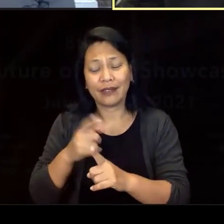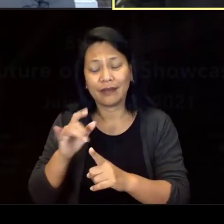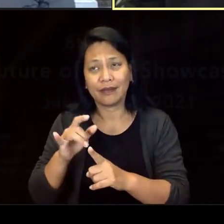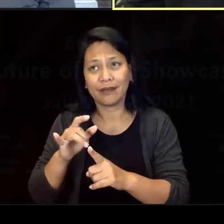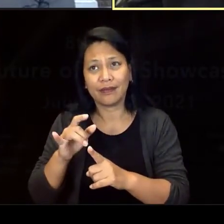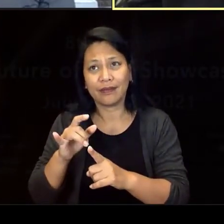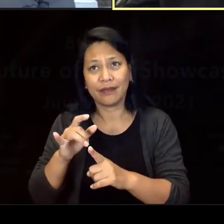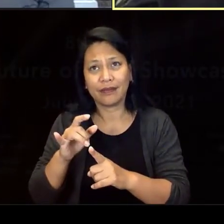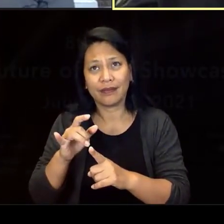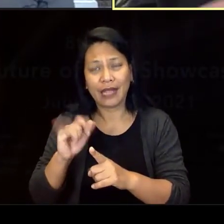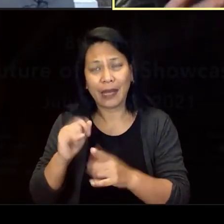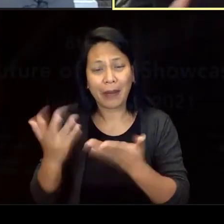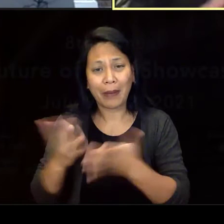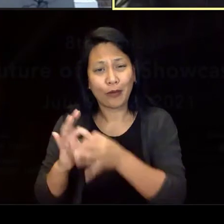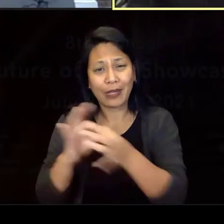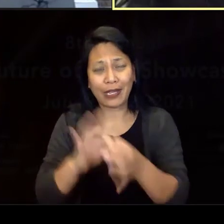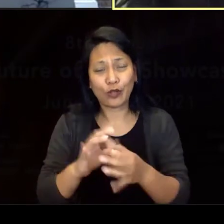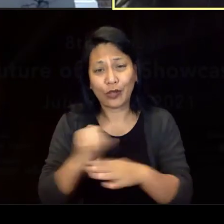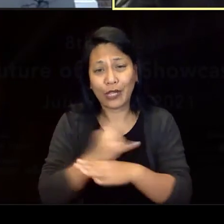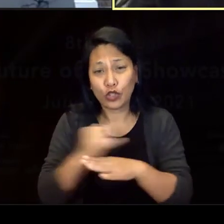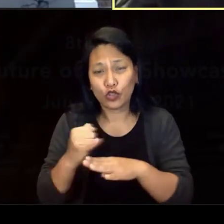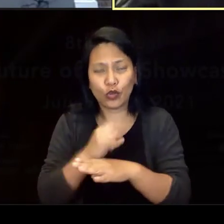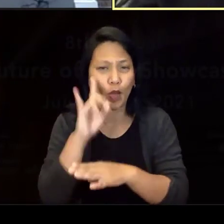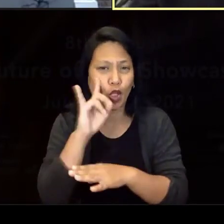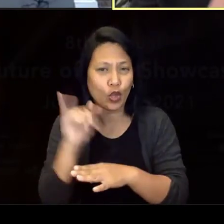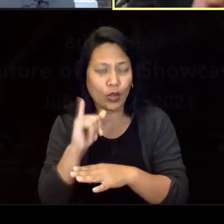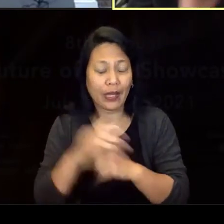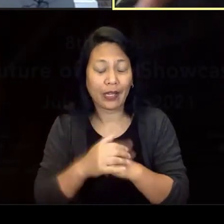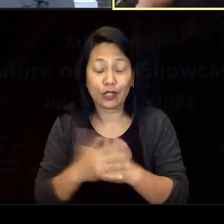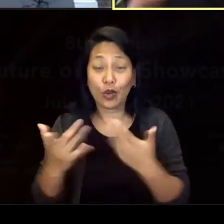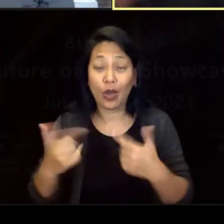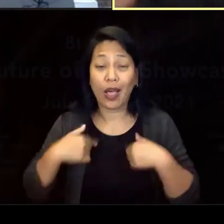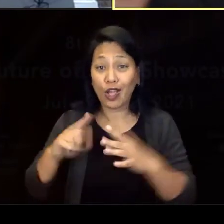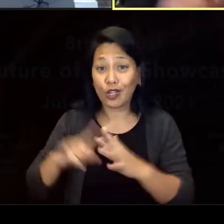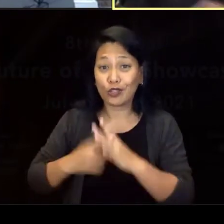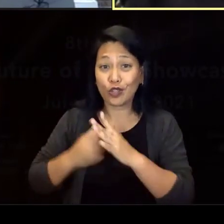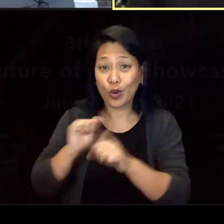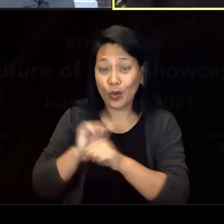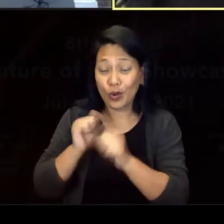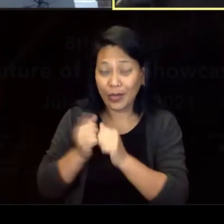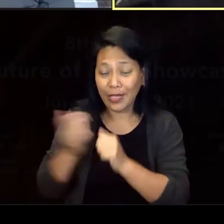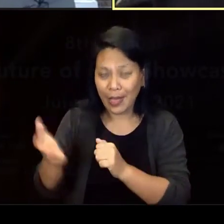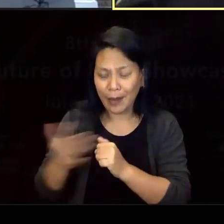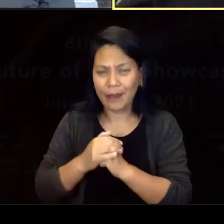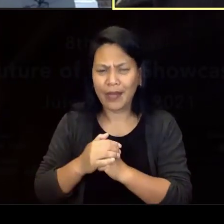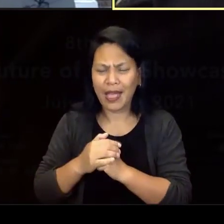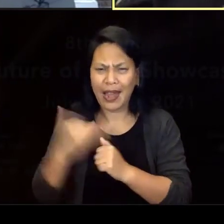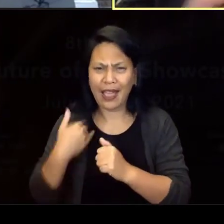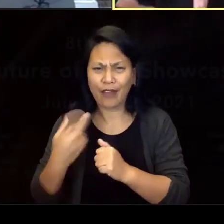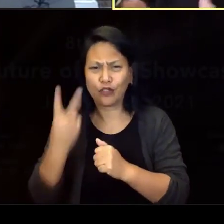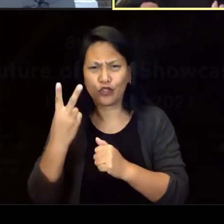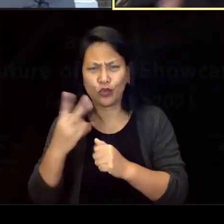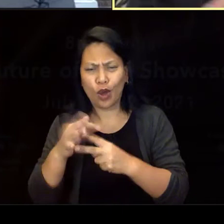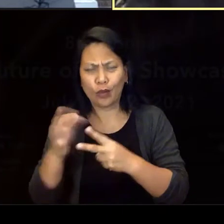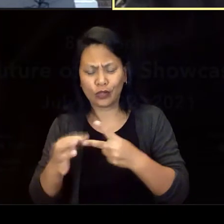And so when I signed with them and I had to check the male/female box, we had a conversation then